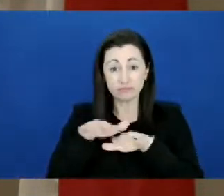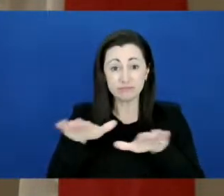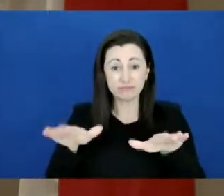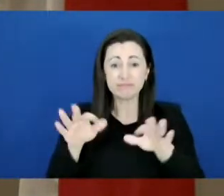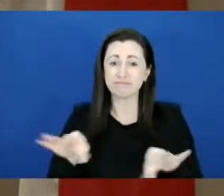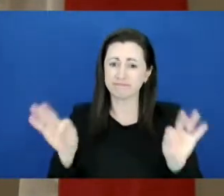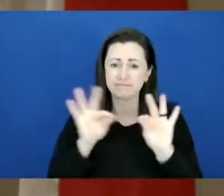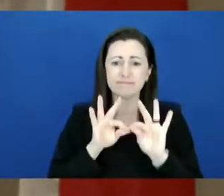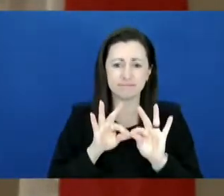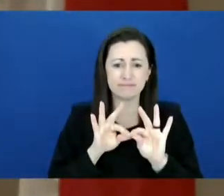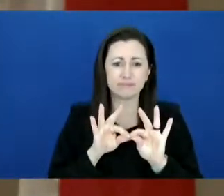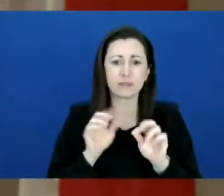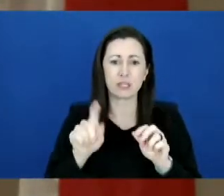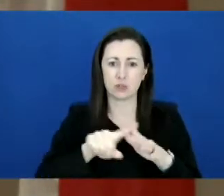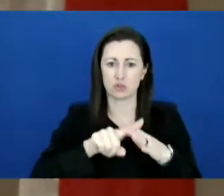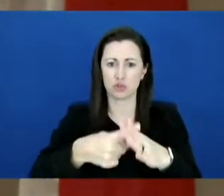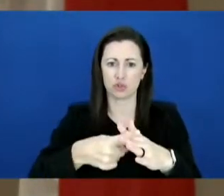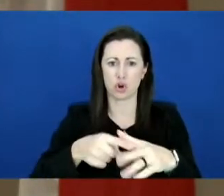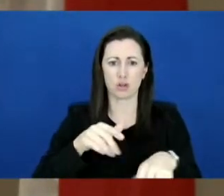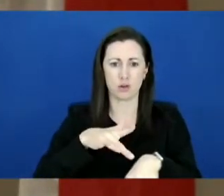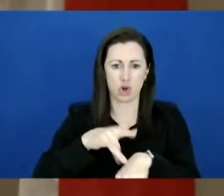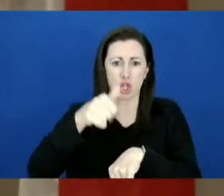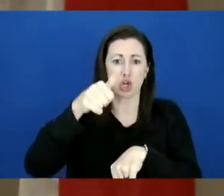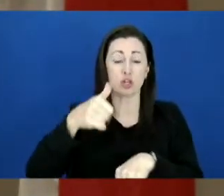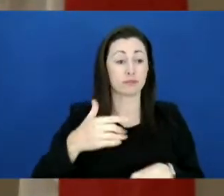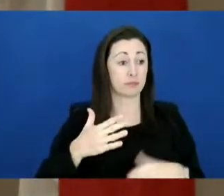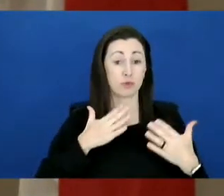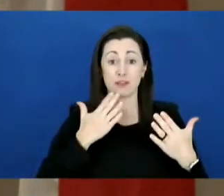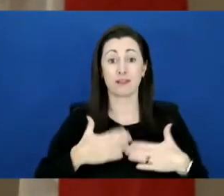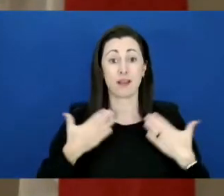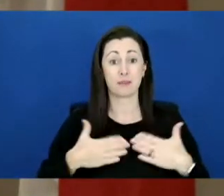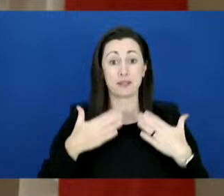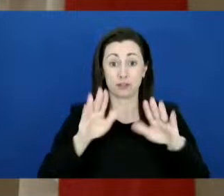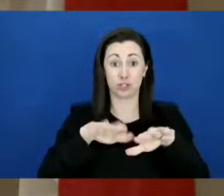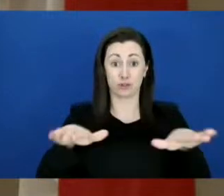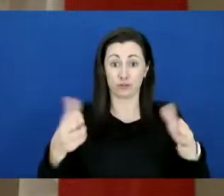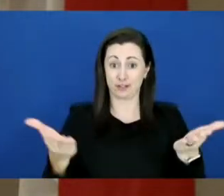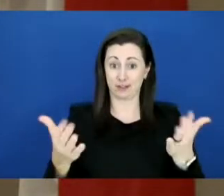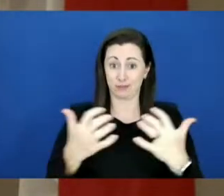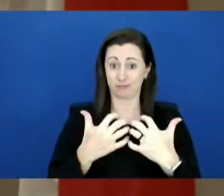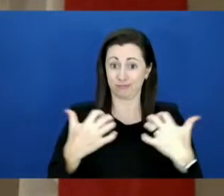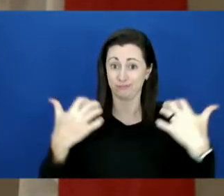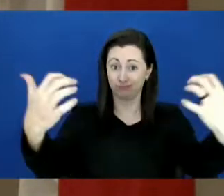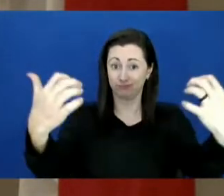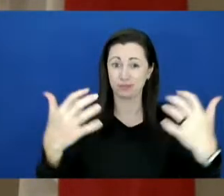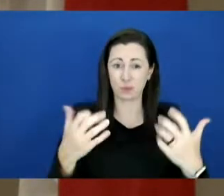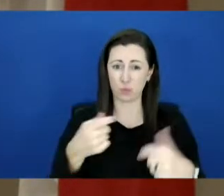MENTAL WELLNESS AS PHYSICAL WELLNESS, FOR CHILDREN, THAT'S MORE CRITICALLY IMPORTANT AND WE